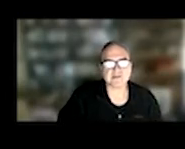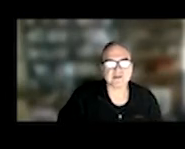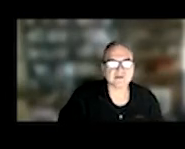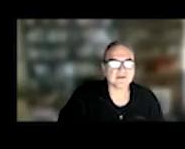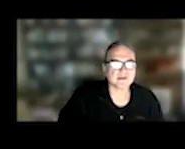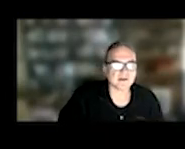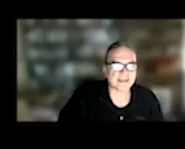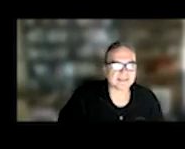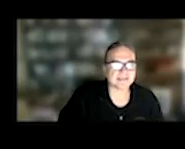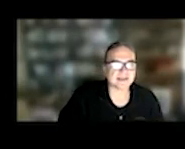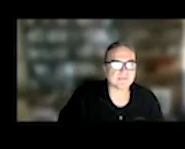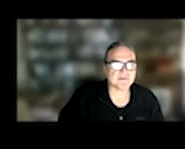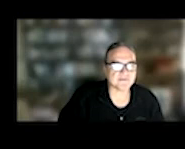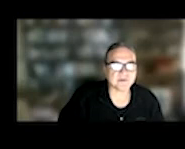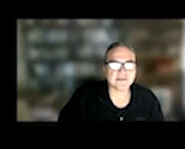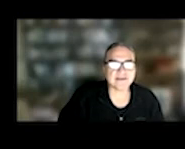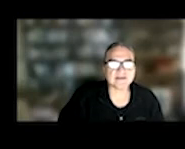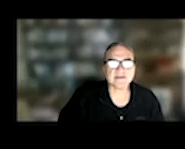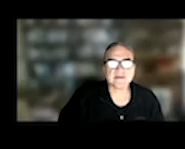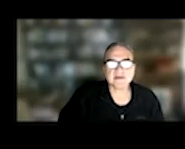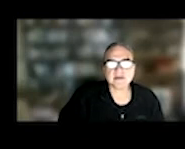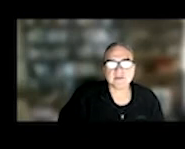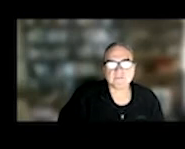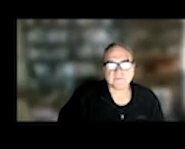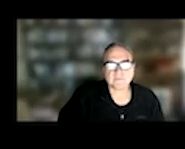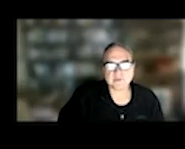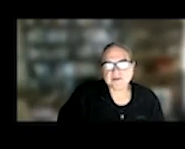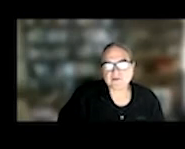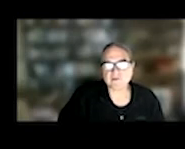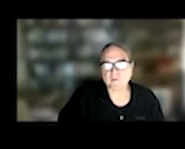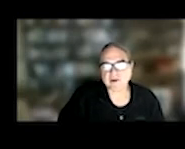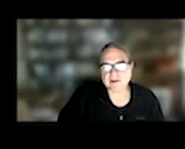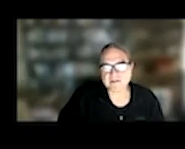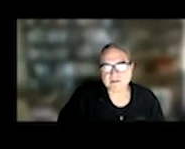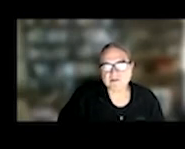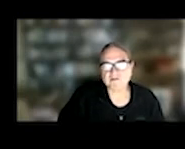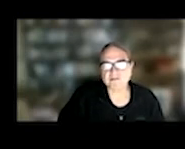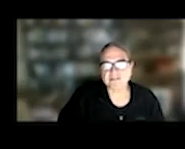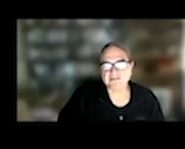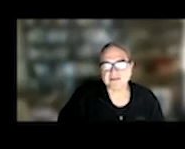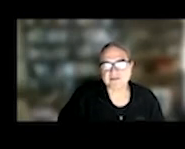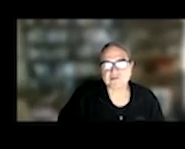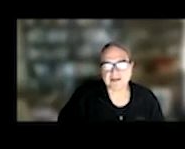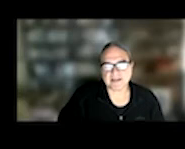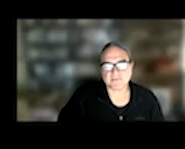is a good case example of doing that we need cultural awareness and cultural safety training